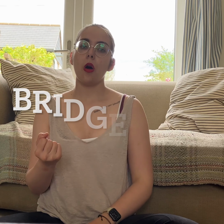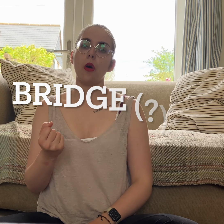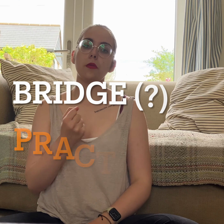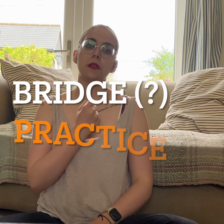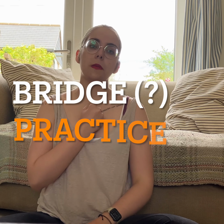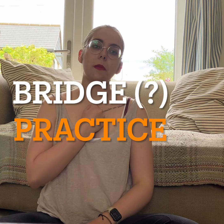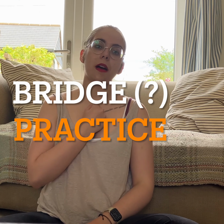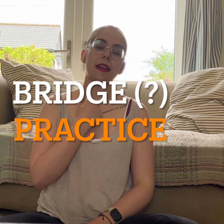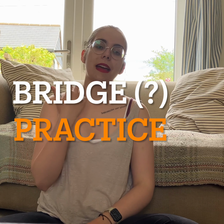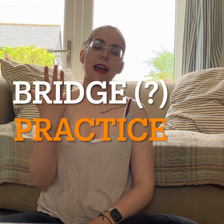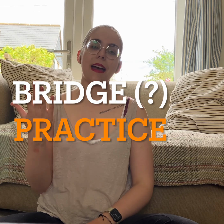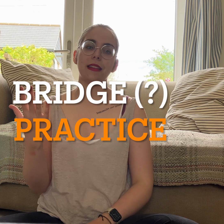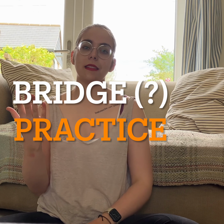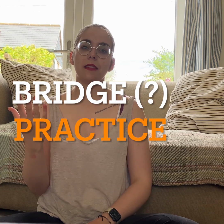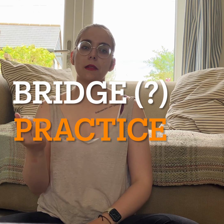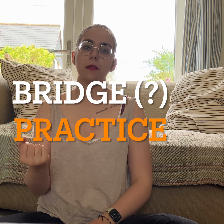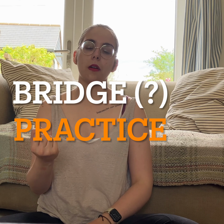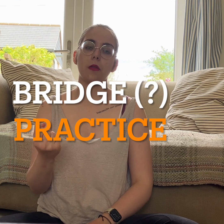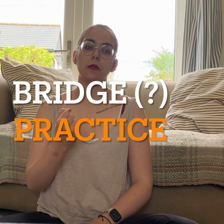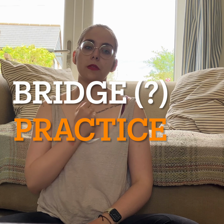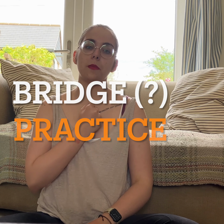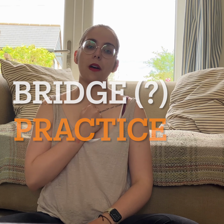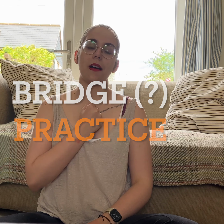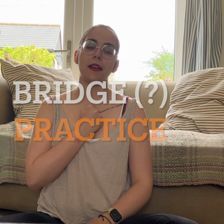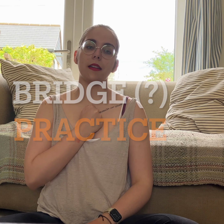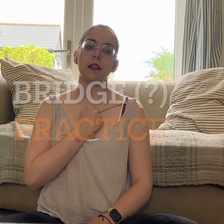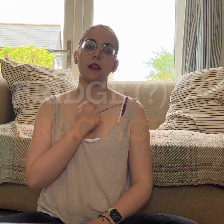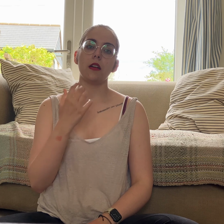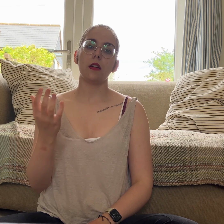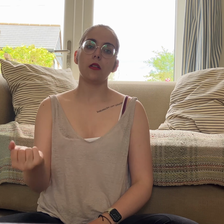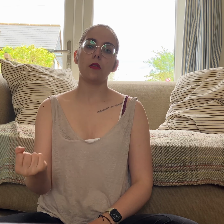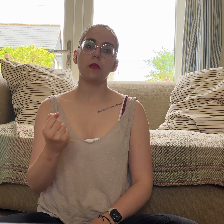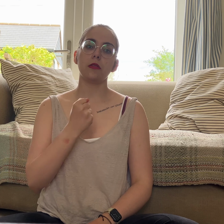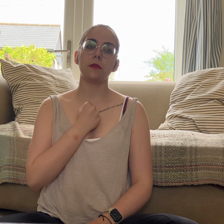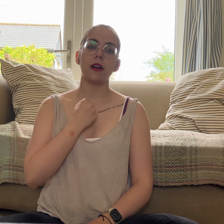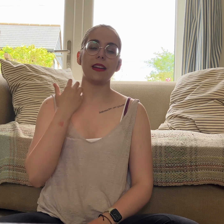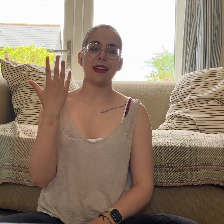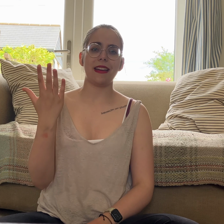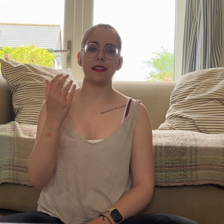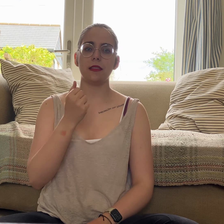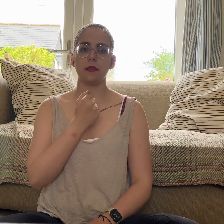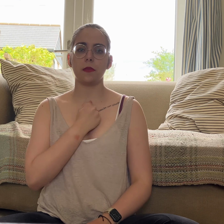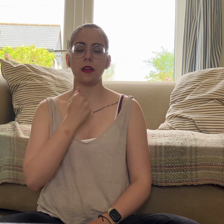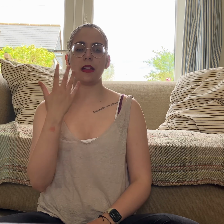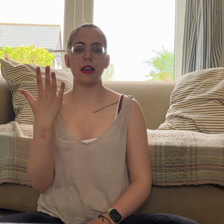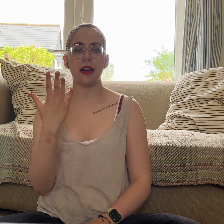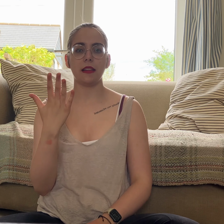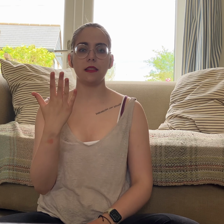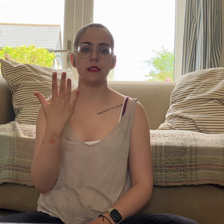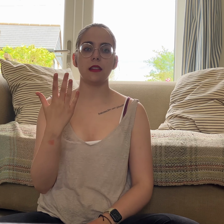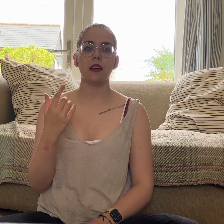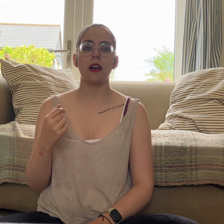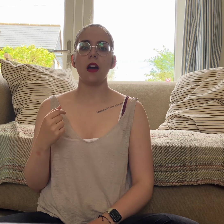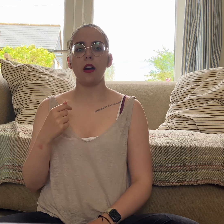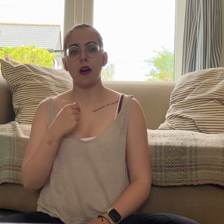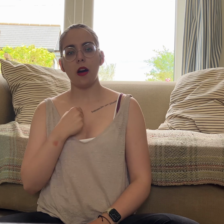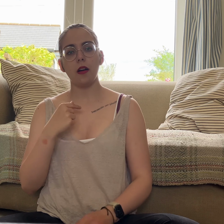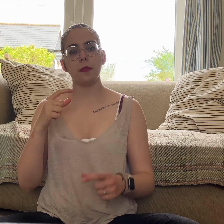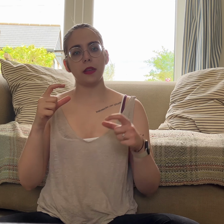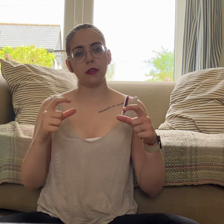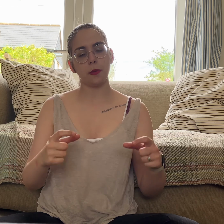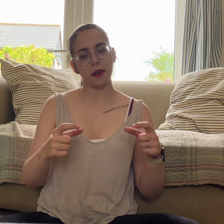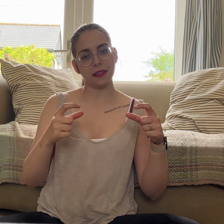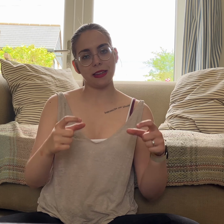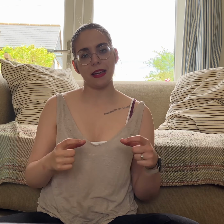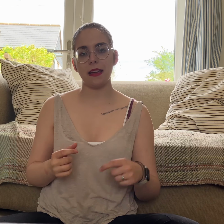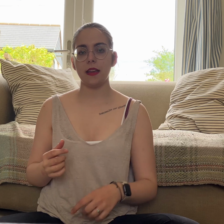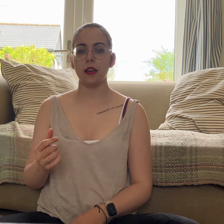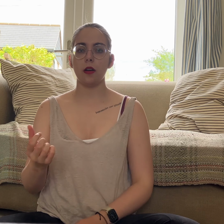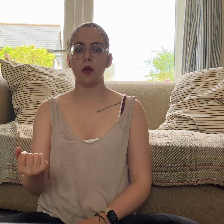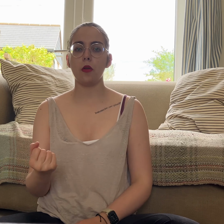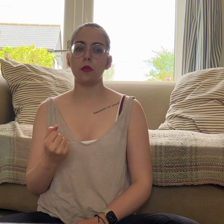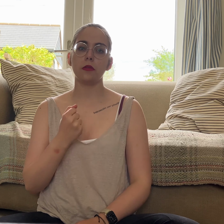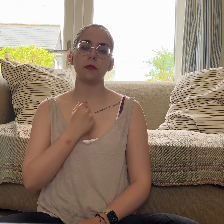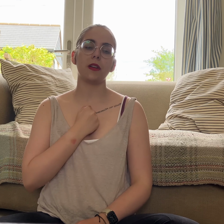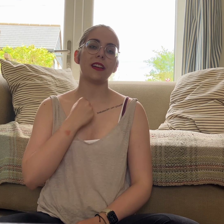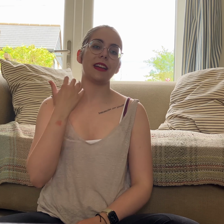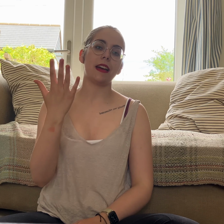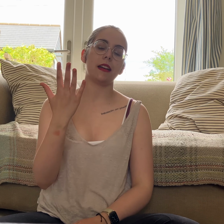"Hold my hand, hold my. Hold my hand, my hand. I'll be right here, hold my hand.